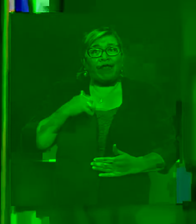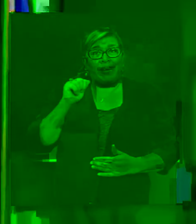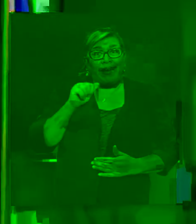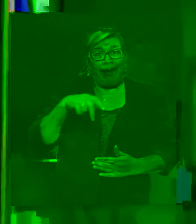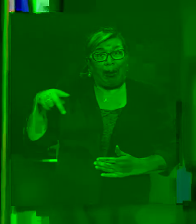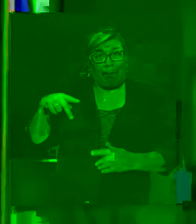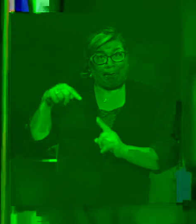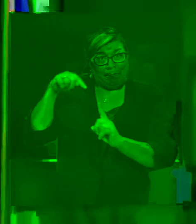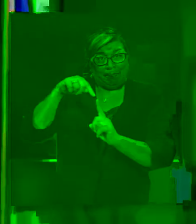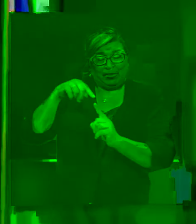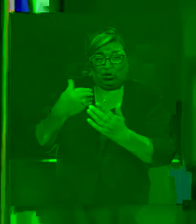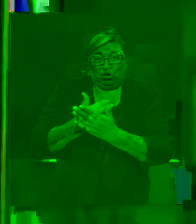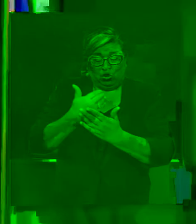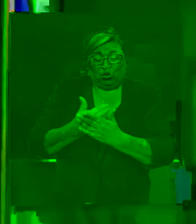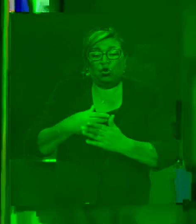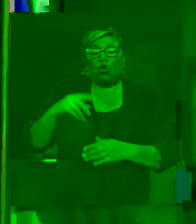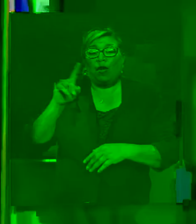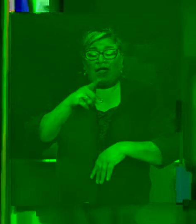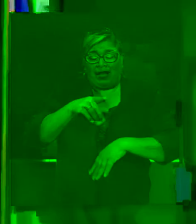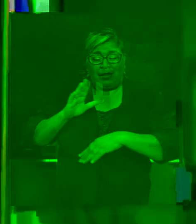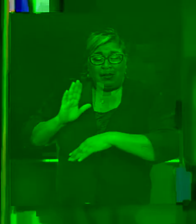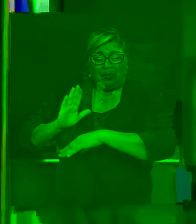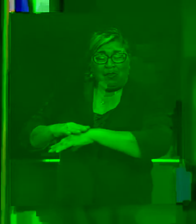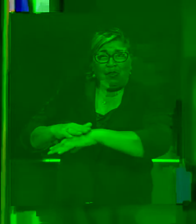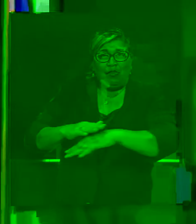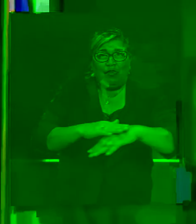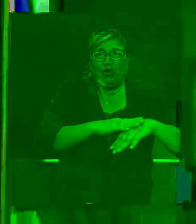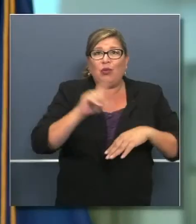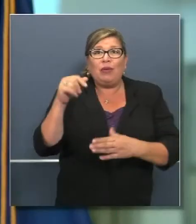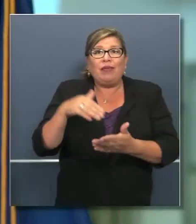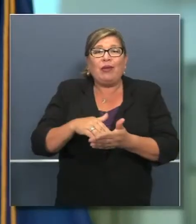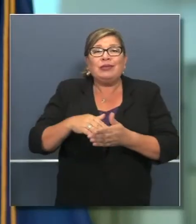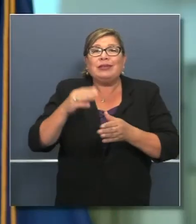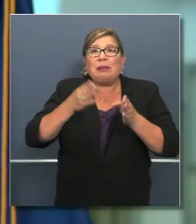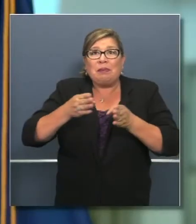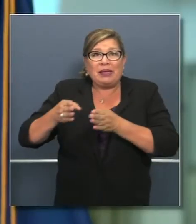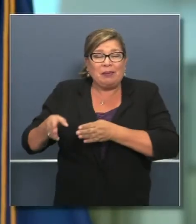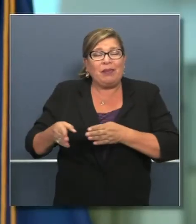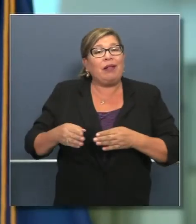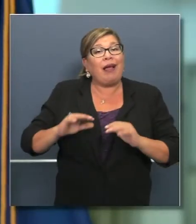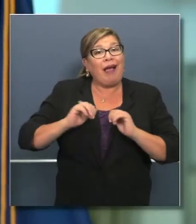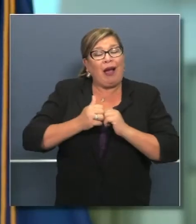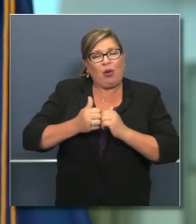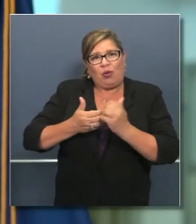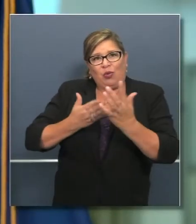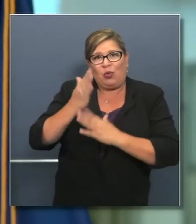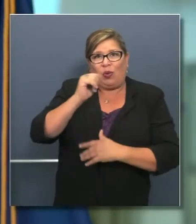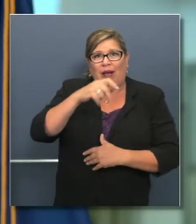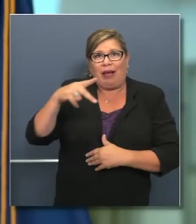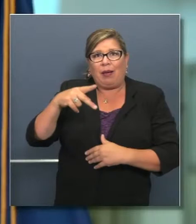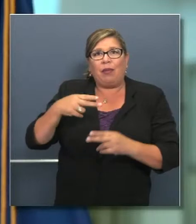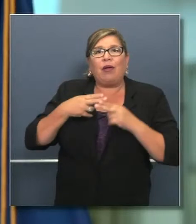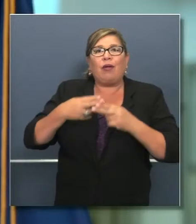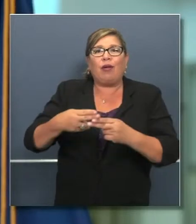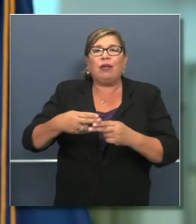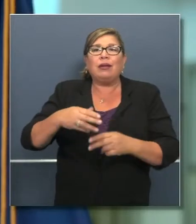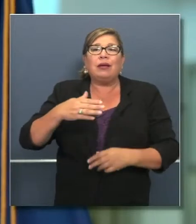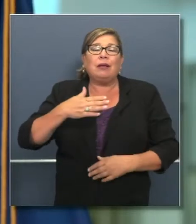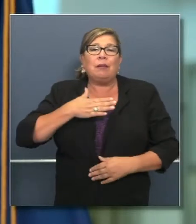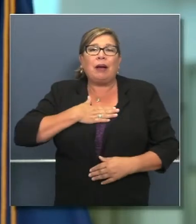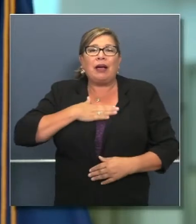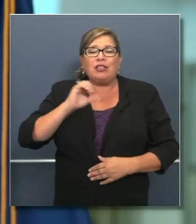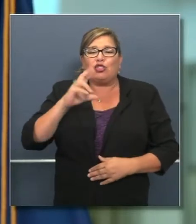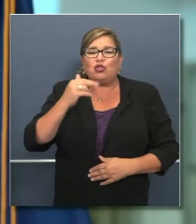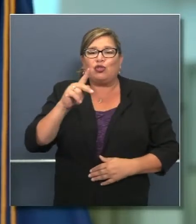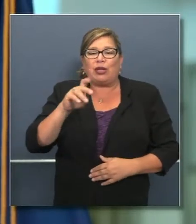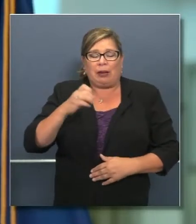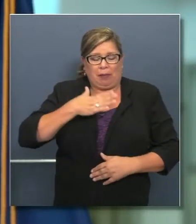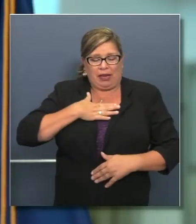ago were alerted the my shake app you can just go online google my shape shake app and avail